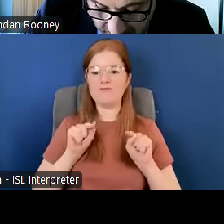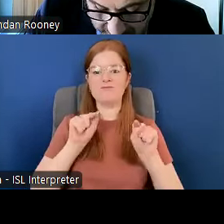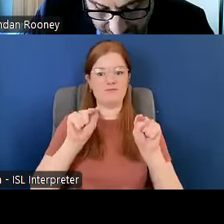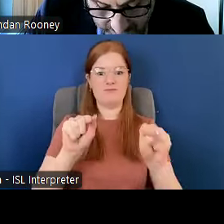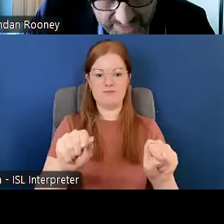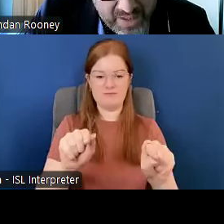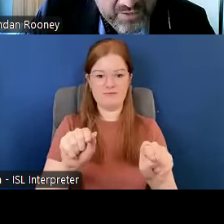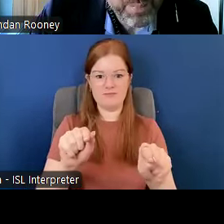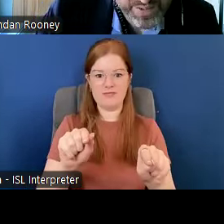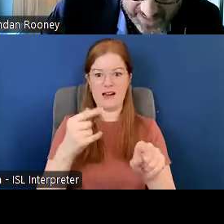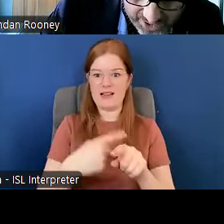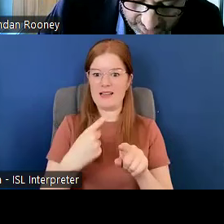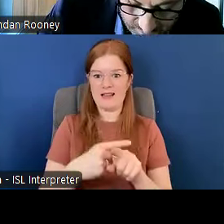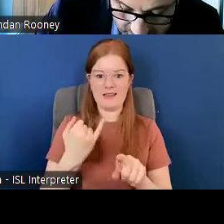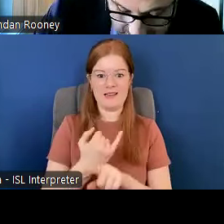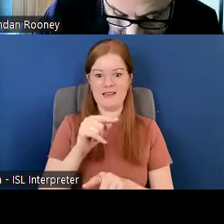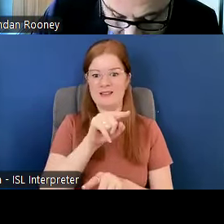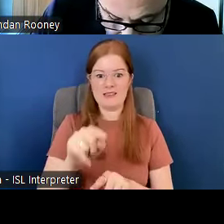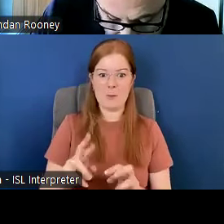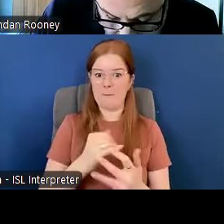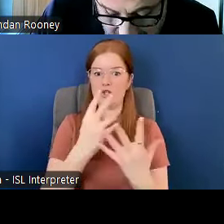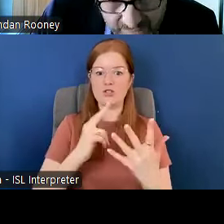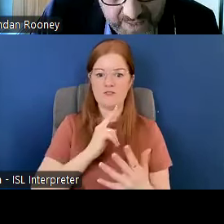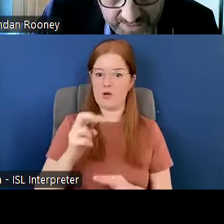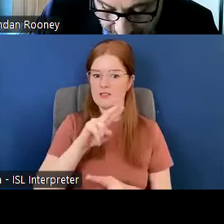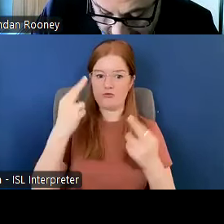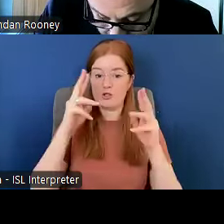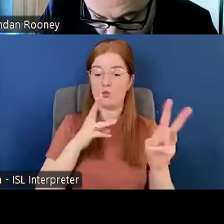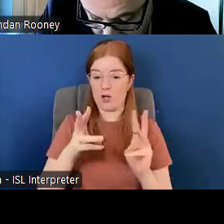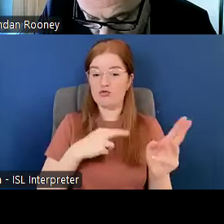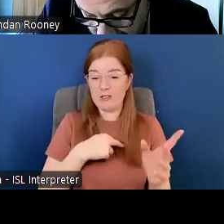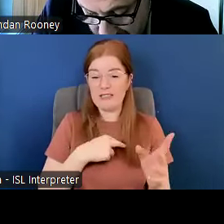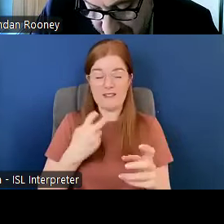multi-voice non-representational works. It is, in fact, often difficult to